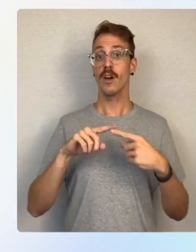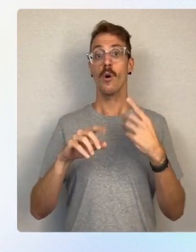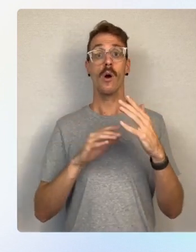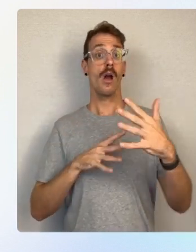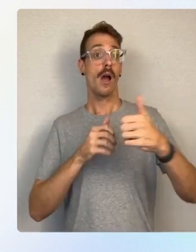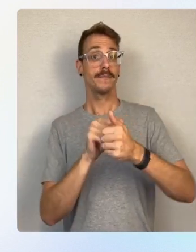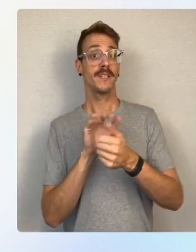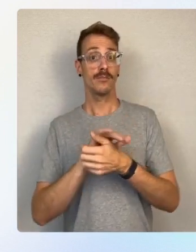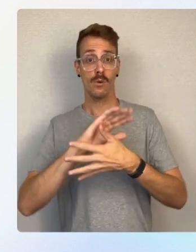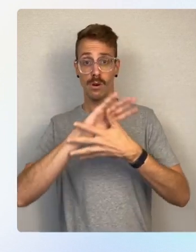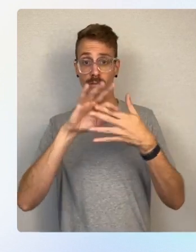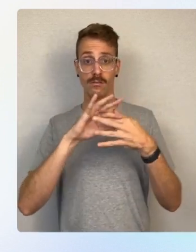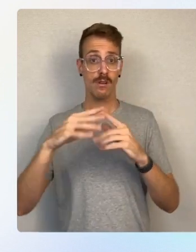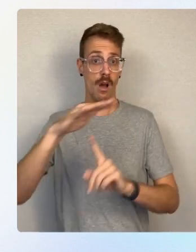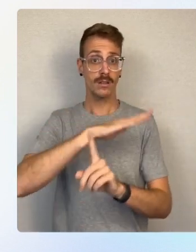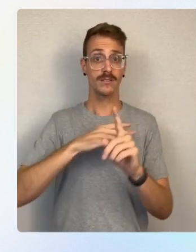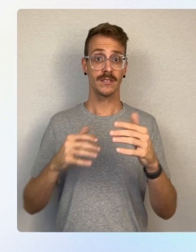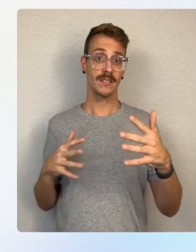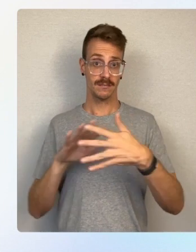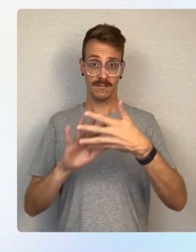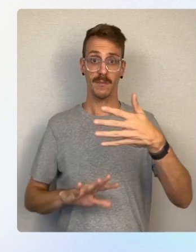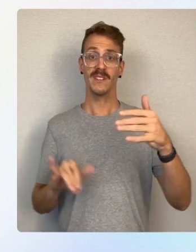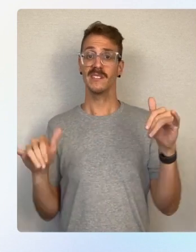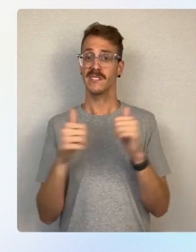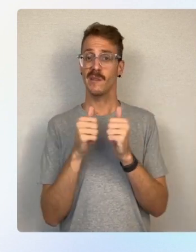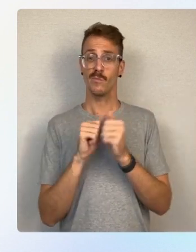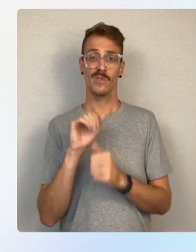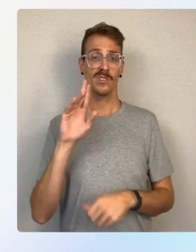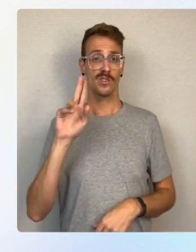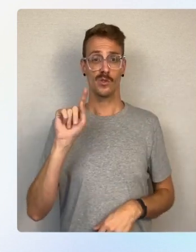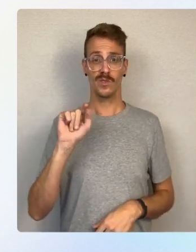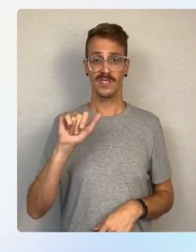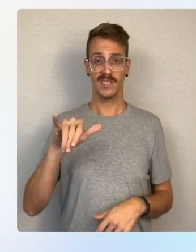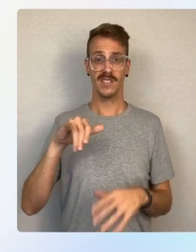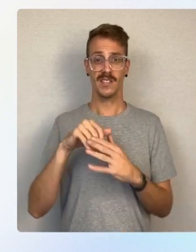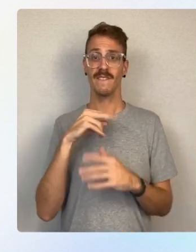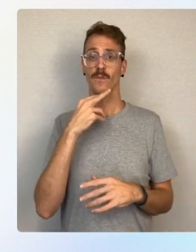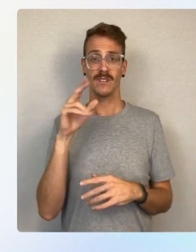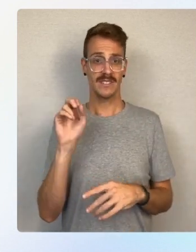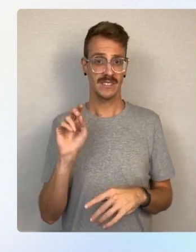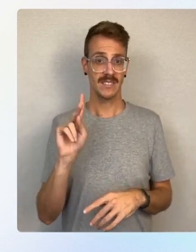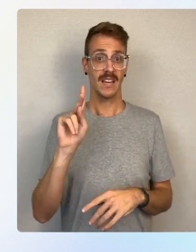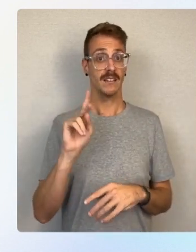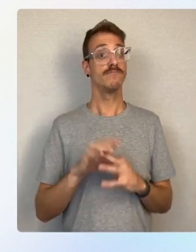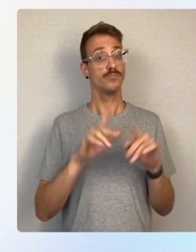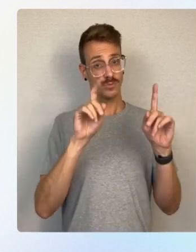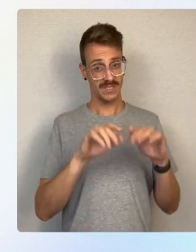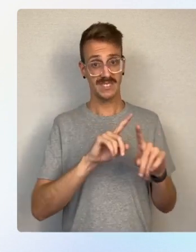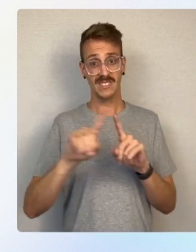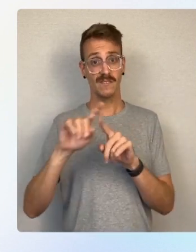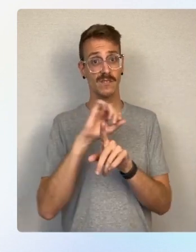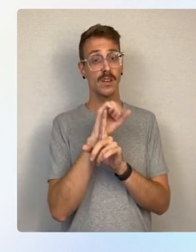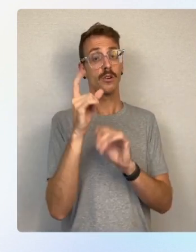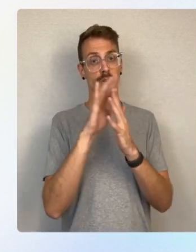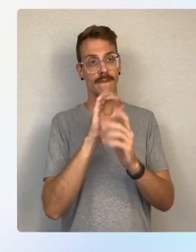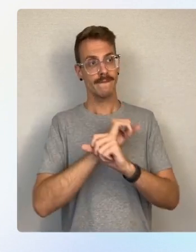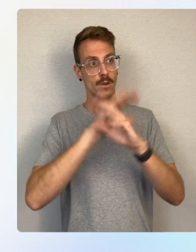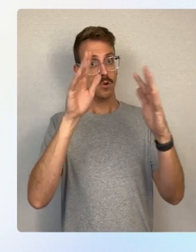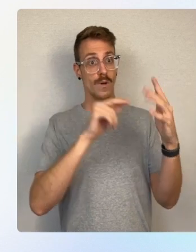and set or update your Context map just like you do from Unity with Voice SDK. When testing different scenarios,